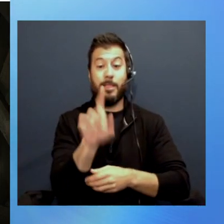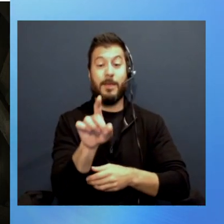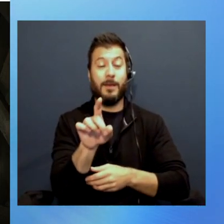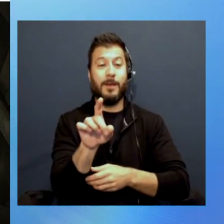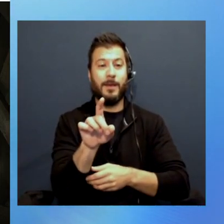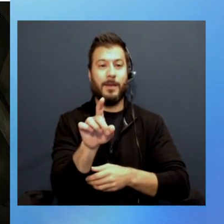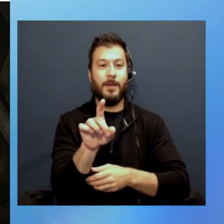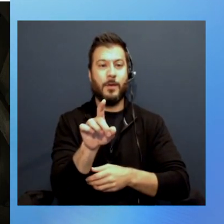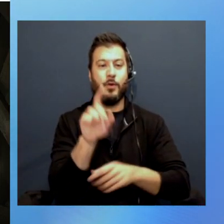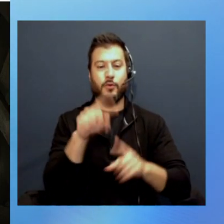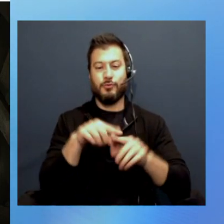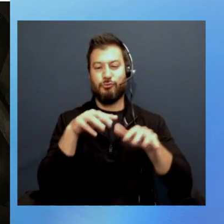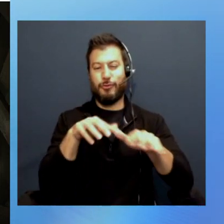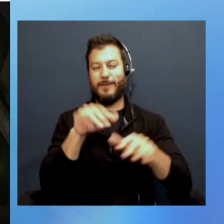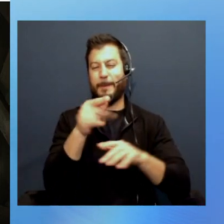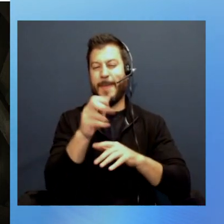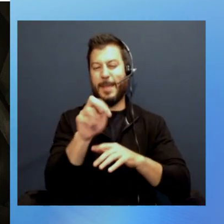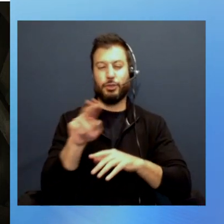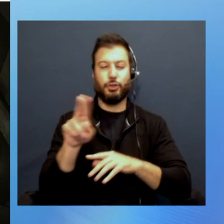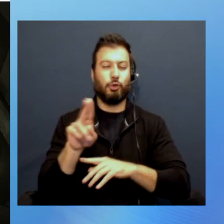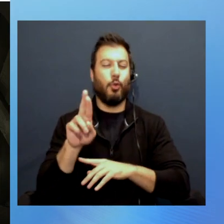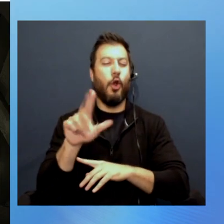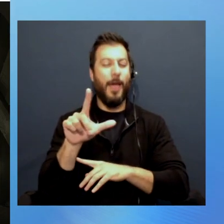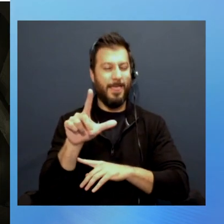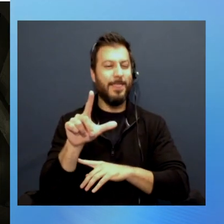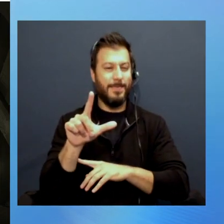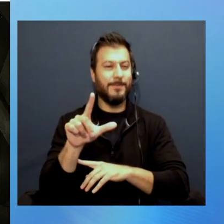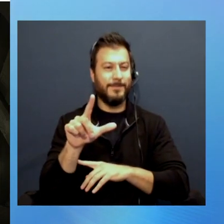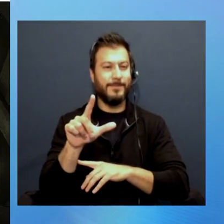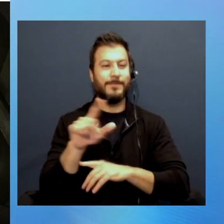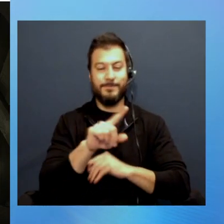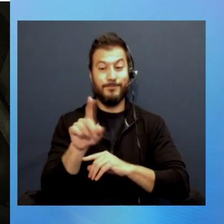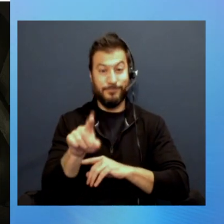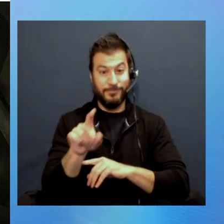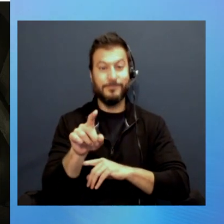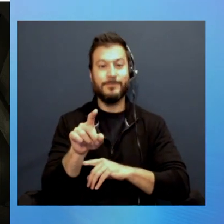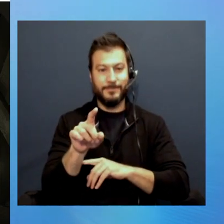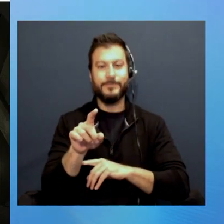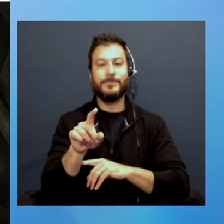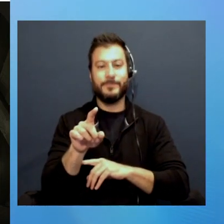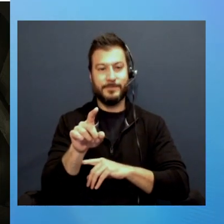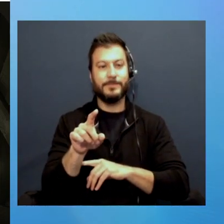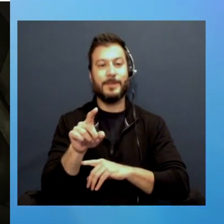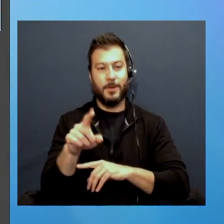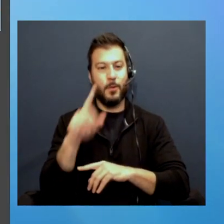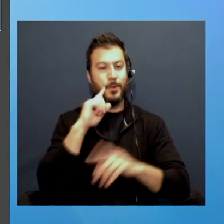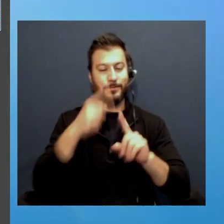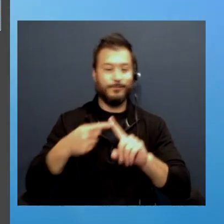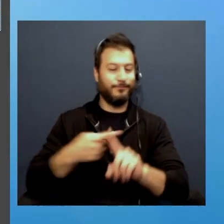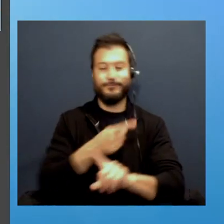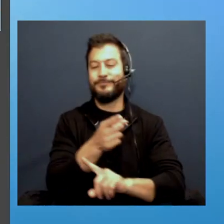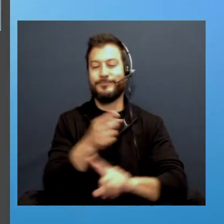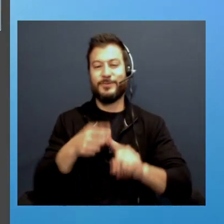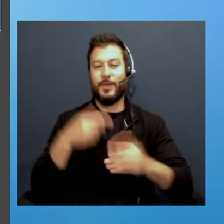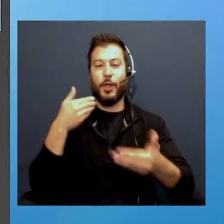When I click this, I will go to the Traffic Manager URL, so I'll click the "DNS Load Balancer" and that will